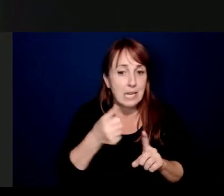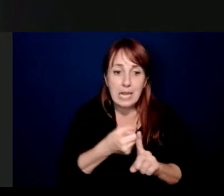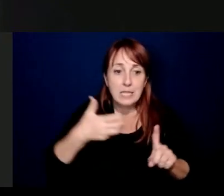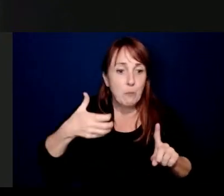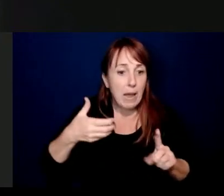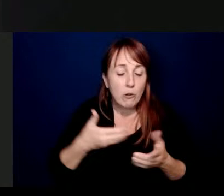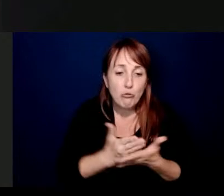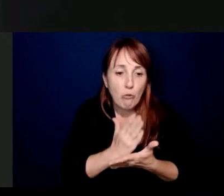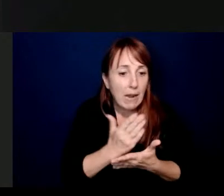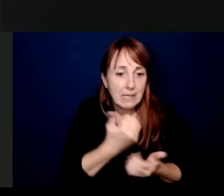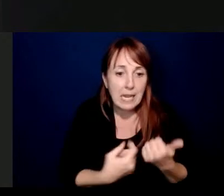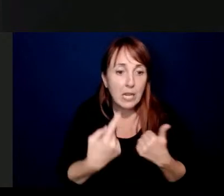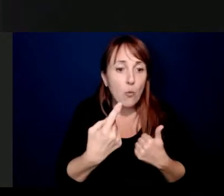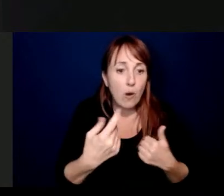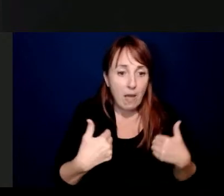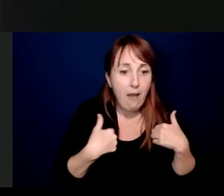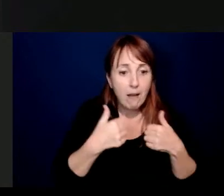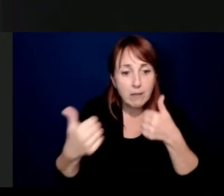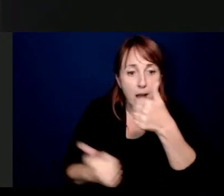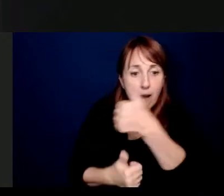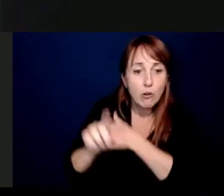that anybody has under the A DA right now.